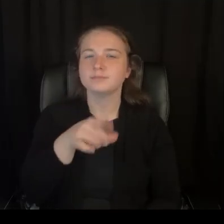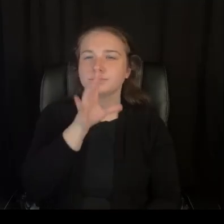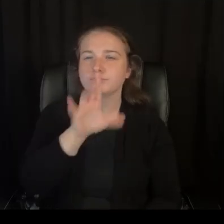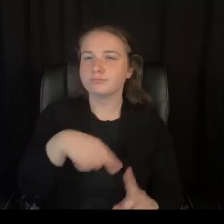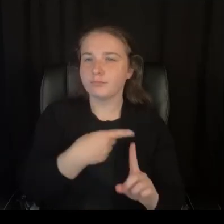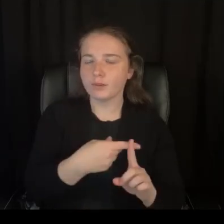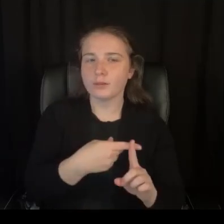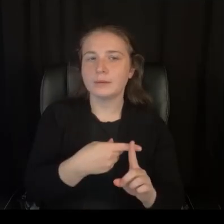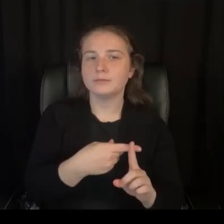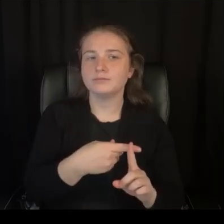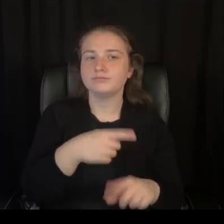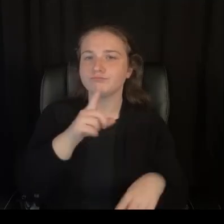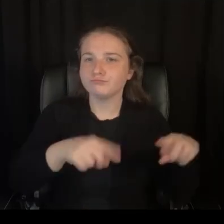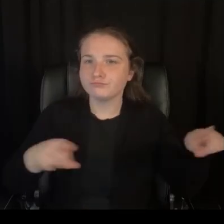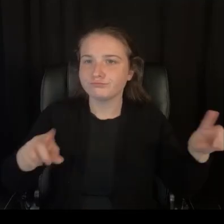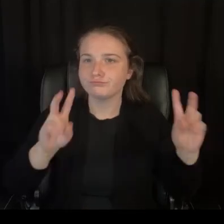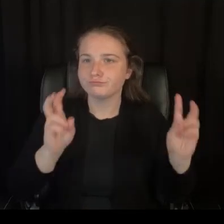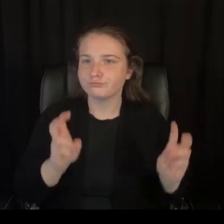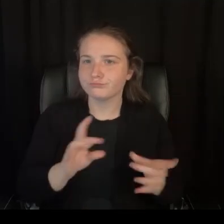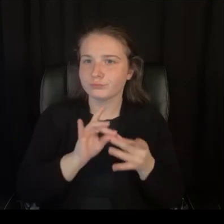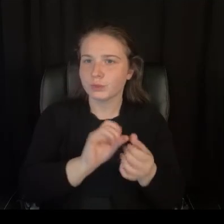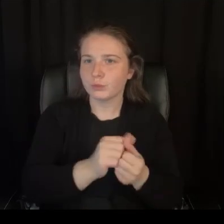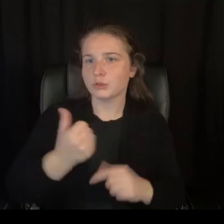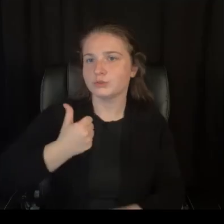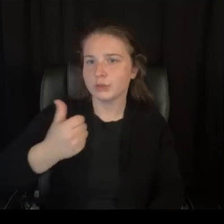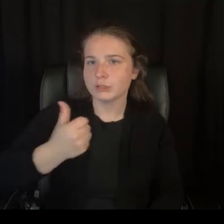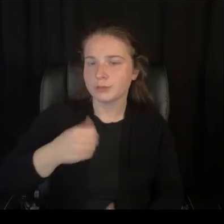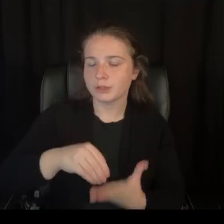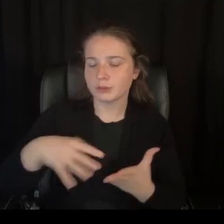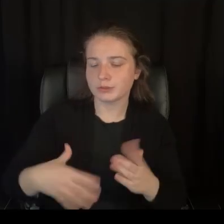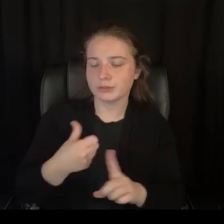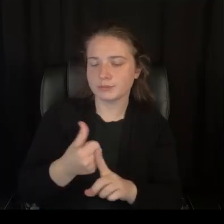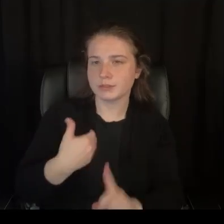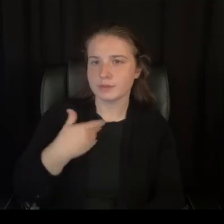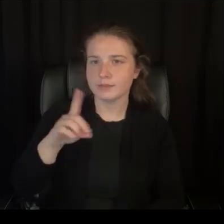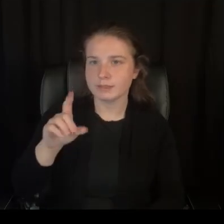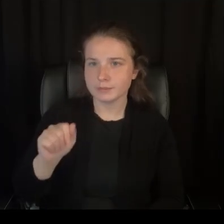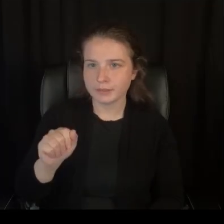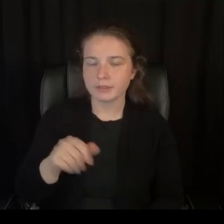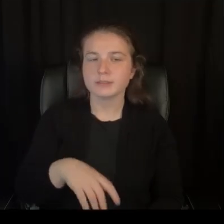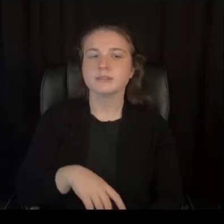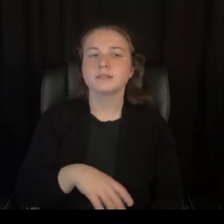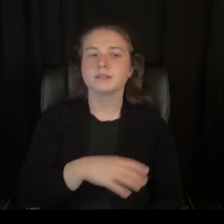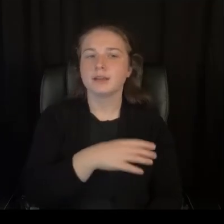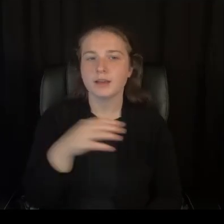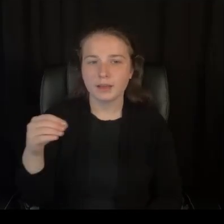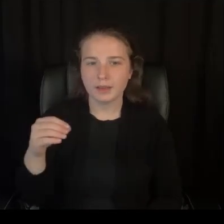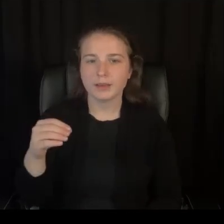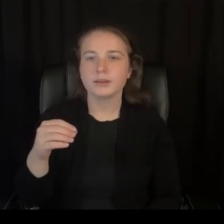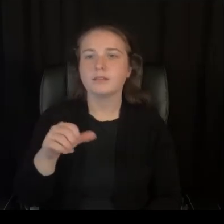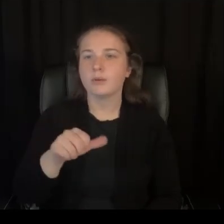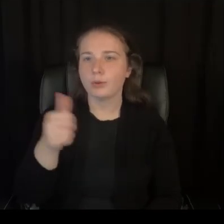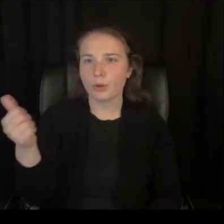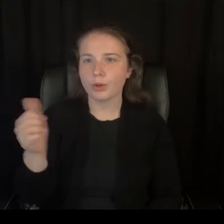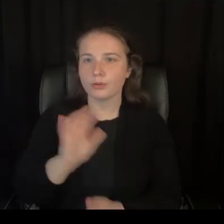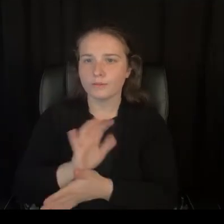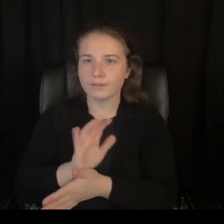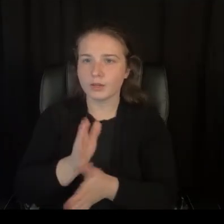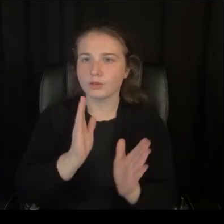which covers a variety of topics relating to transporting students with disabilities, including those covered in the Special